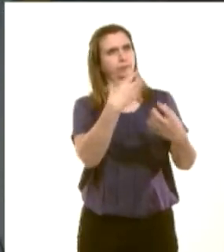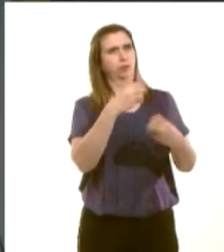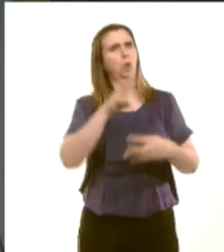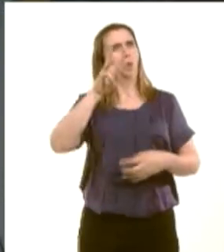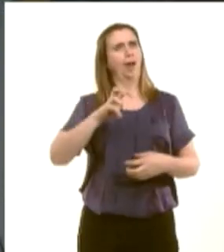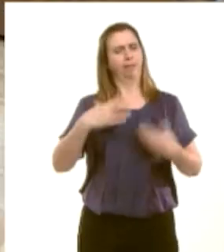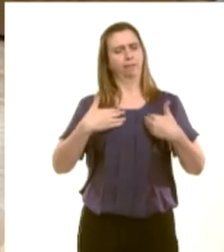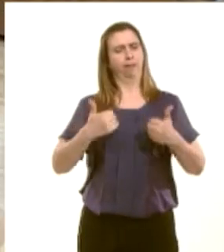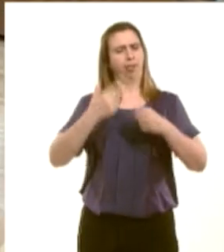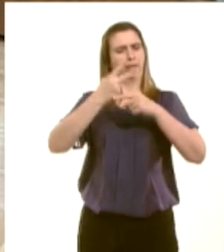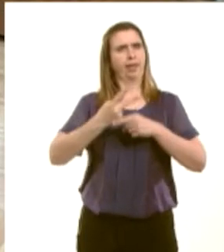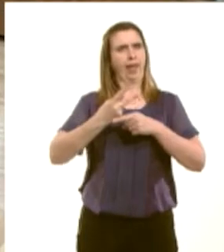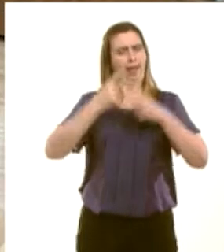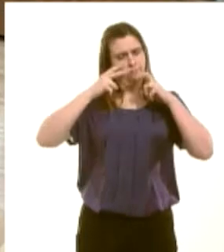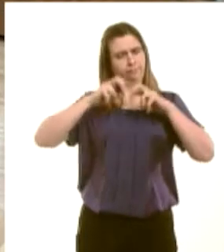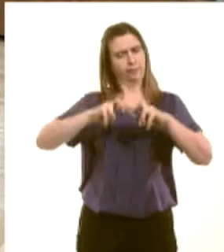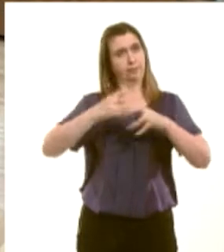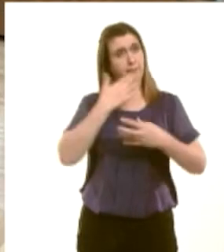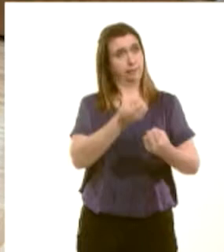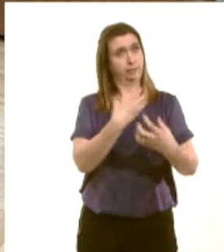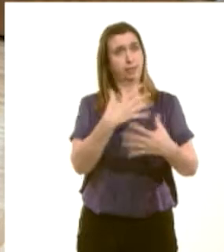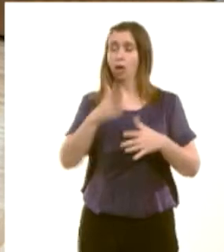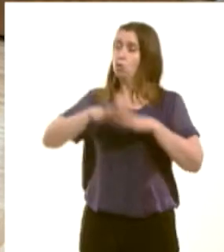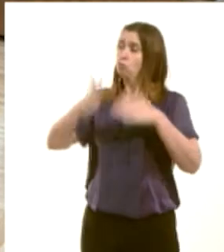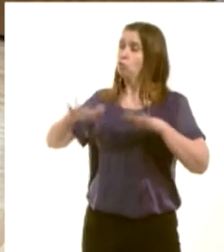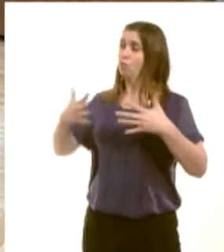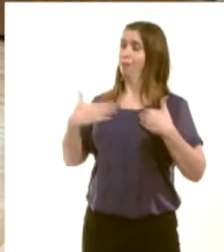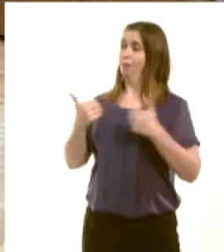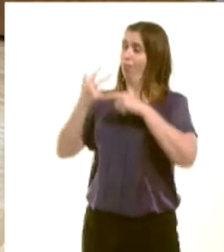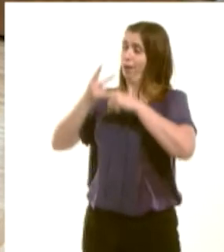Carwyn Jones: Yes. Following the study, the mid-Wales rural healthcare conference took